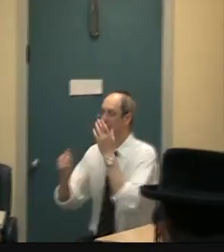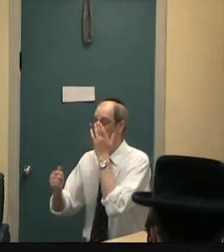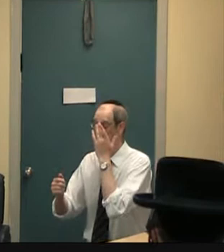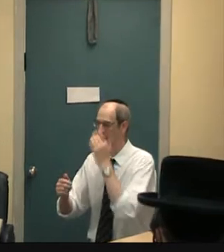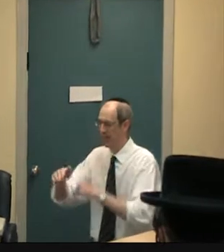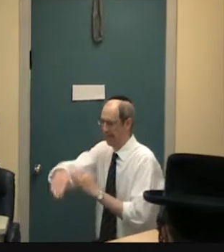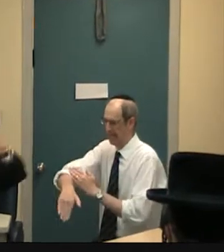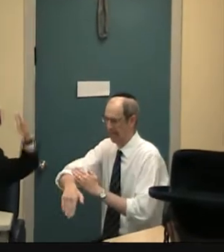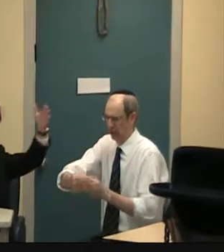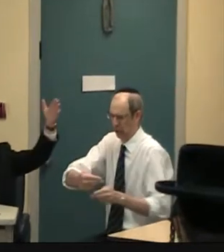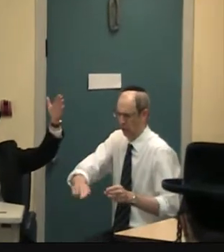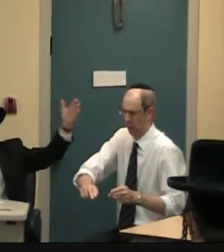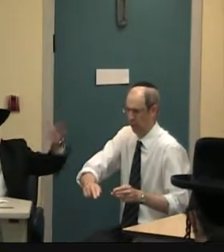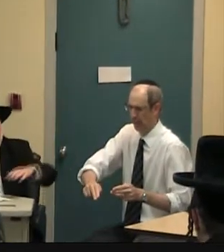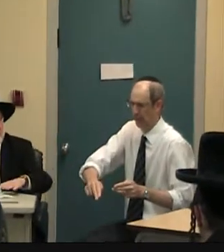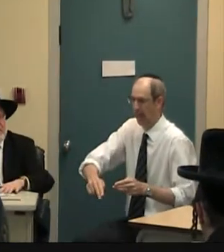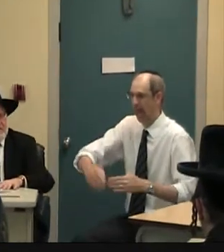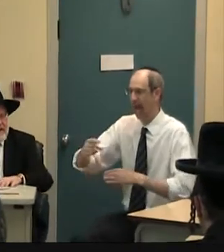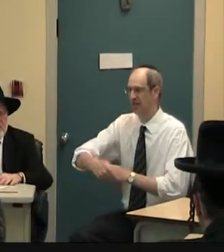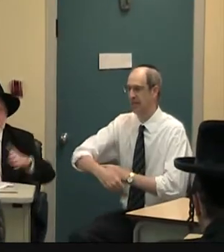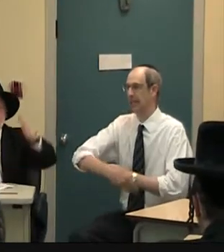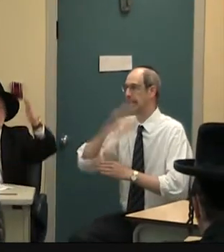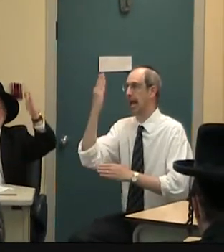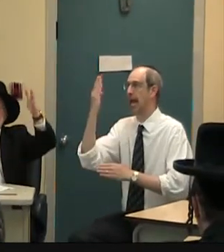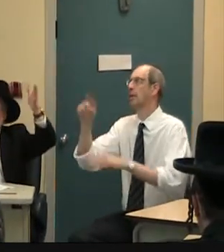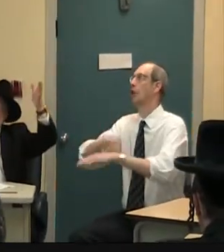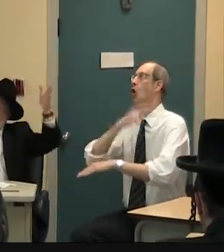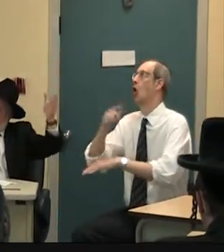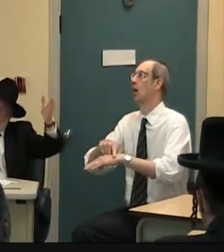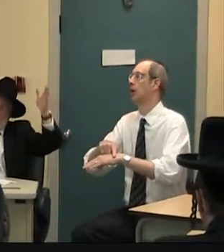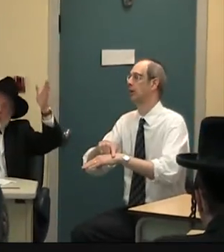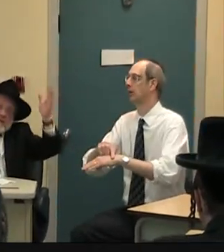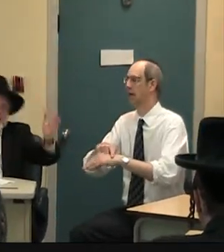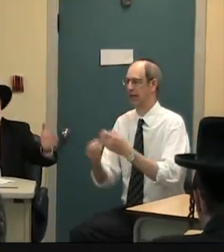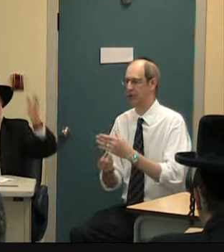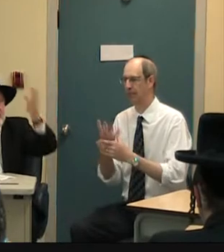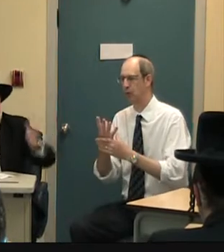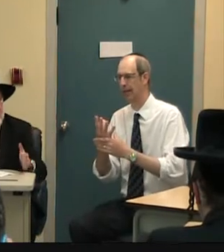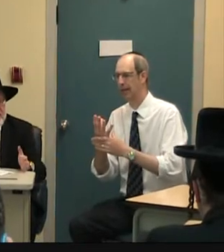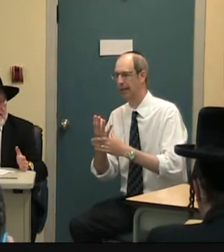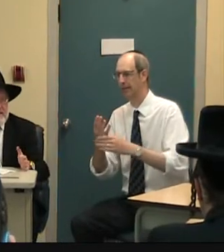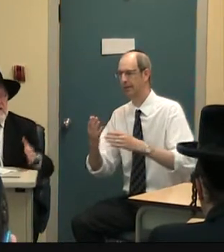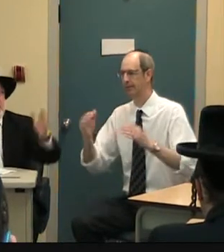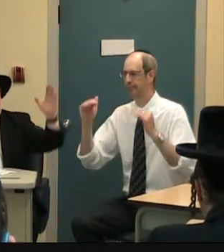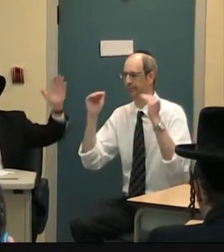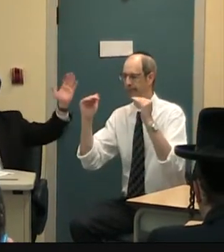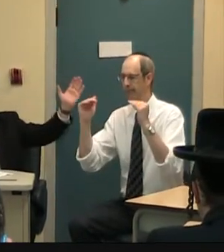shortest and the day is the absolute florist but we know that during the spring day and night are balanced but we know us